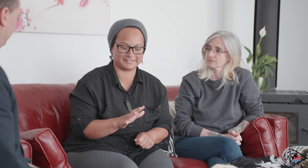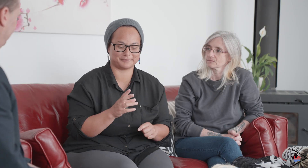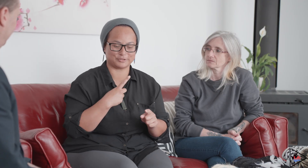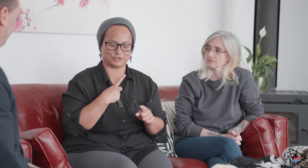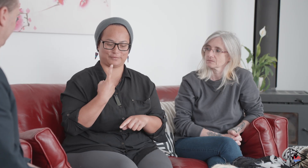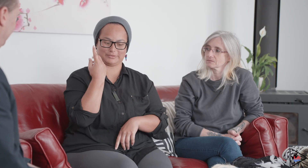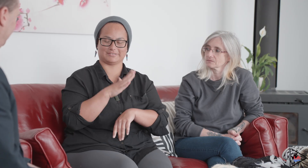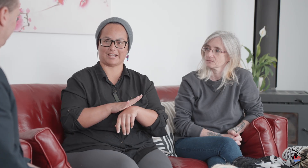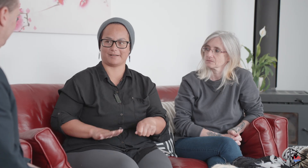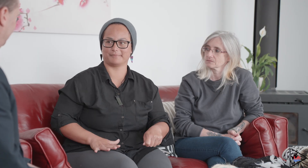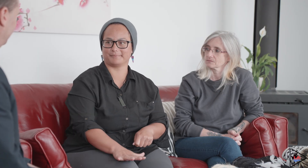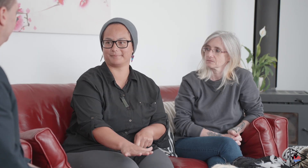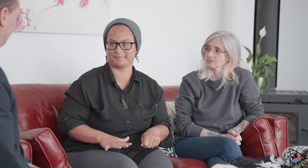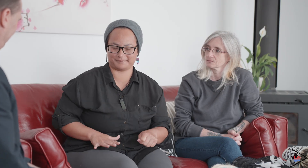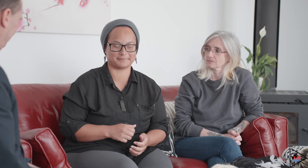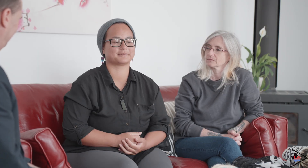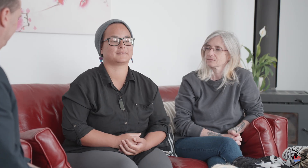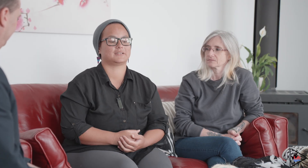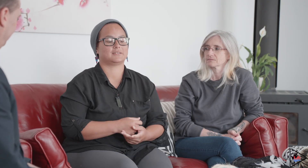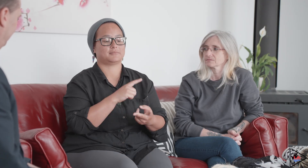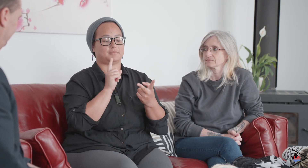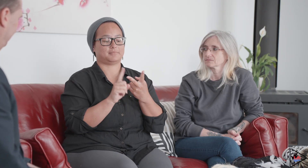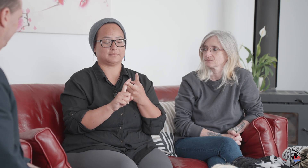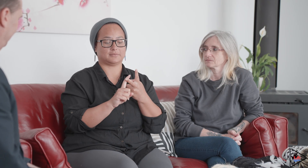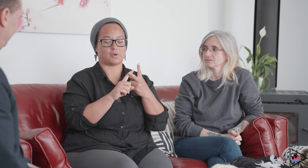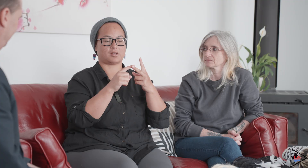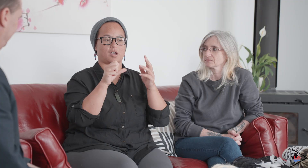it was my first time doing that, so I was a bit frustrated not being able to do it that way. But